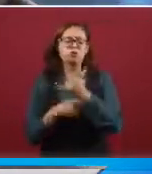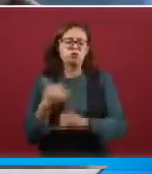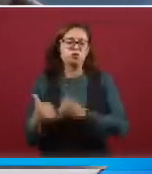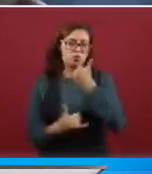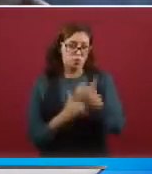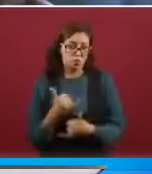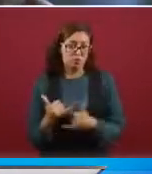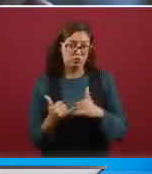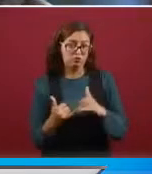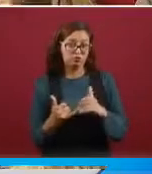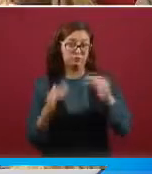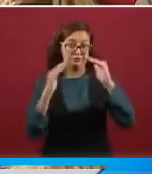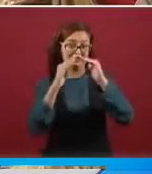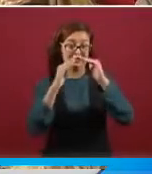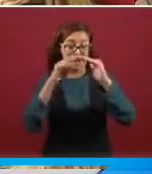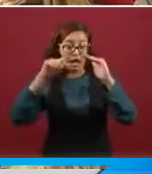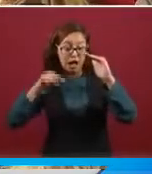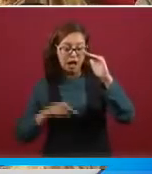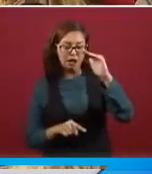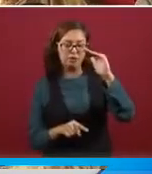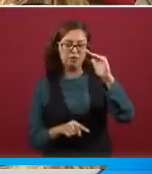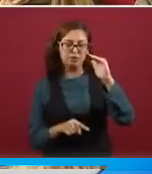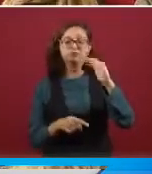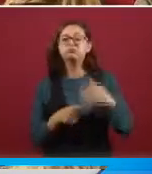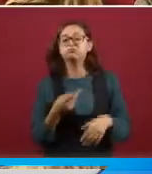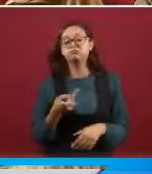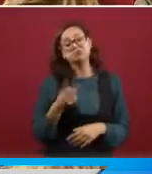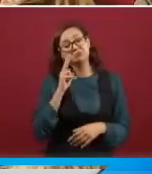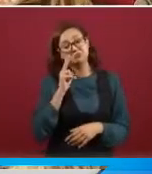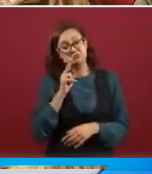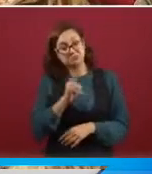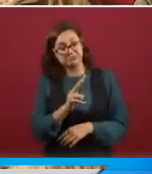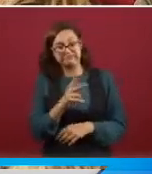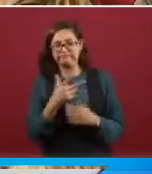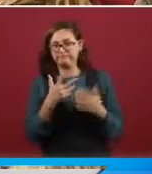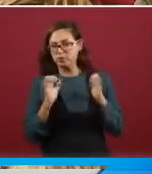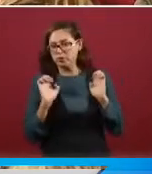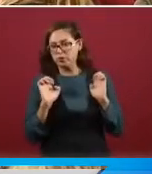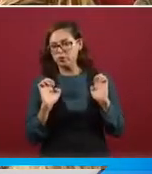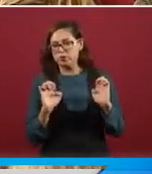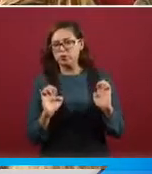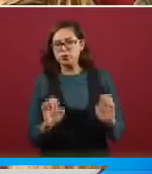the French-style mansion located in the Lomas de Chapultepec, which is outside Zhenli Ye Gon, will be auctioned